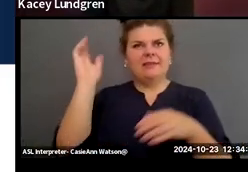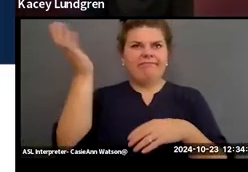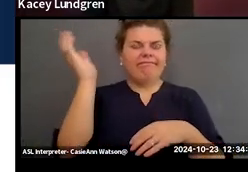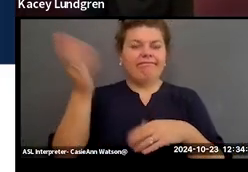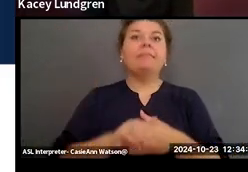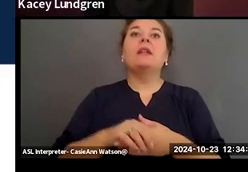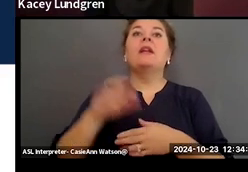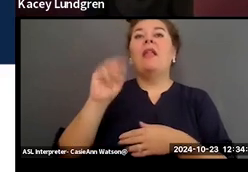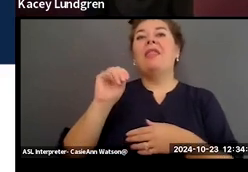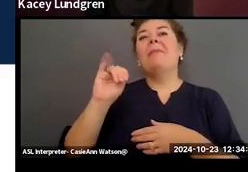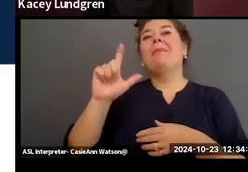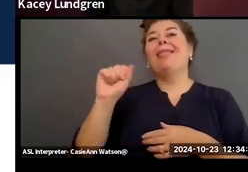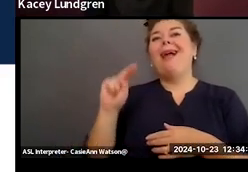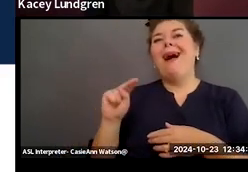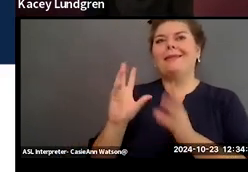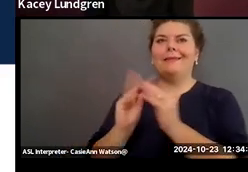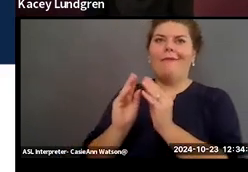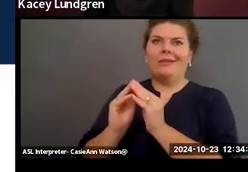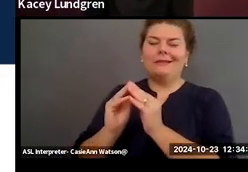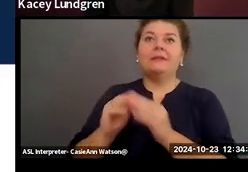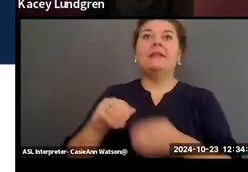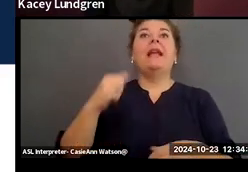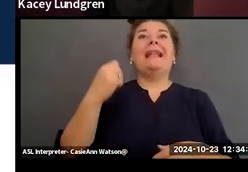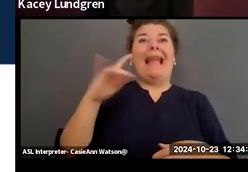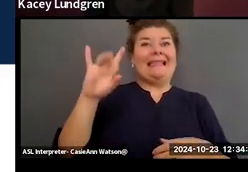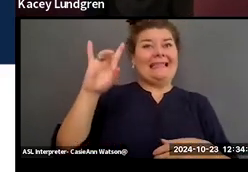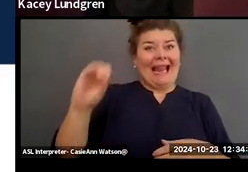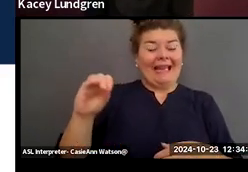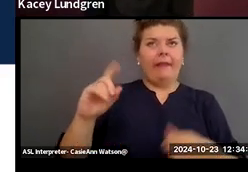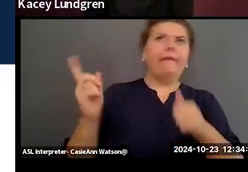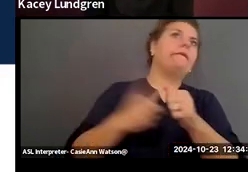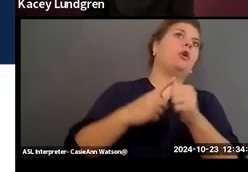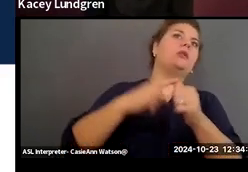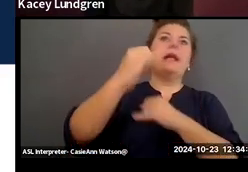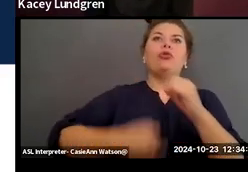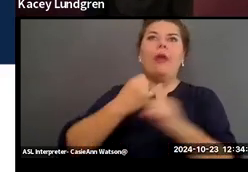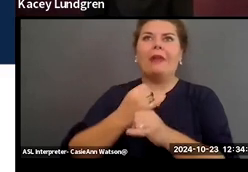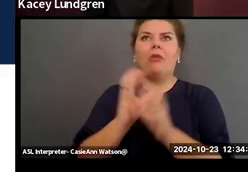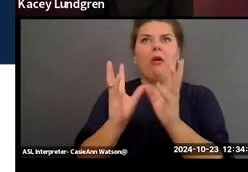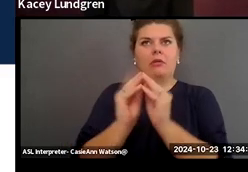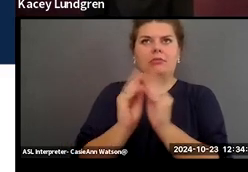In 1880, the first International Congress on Deaf Education met in Milan, Italy.